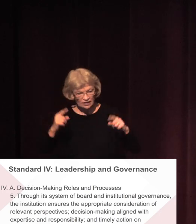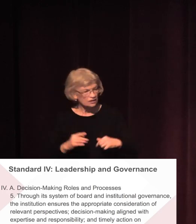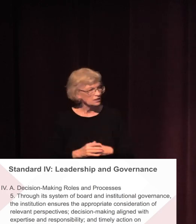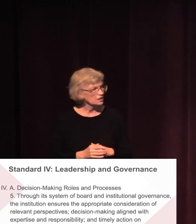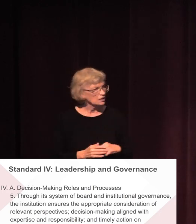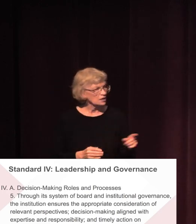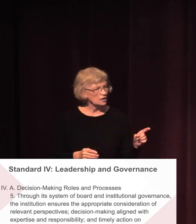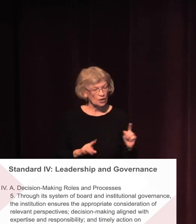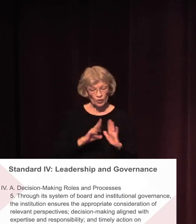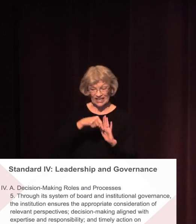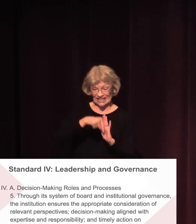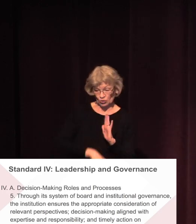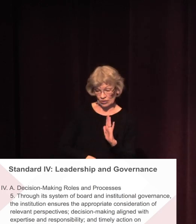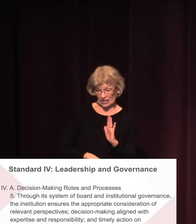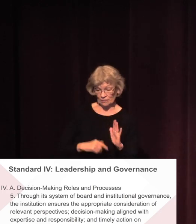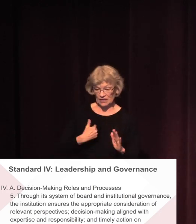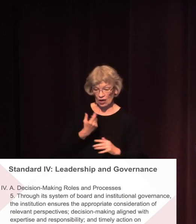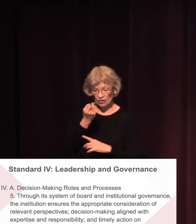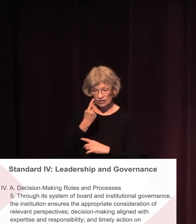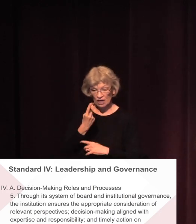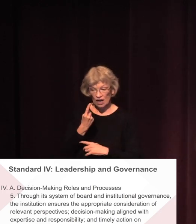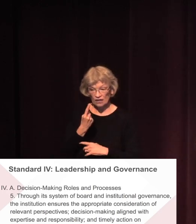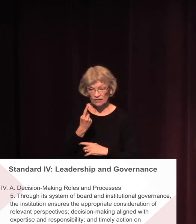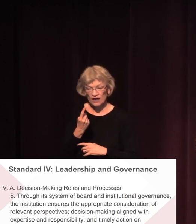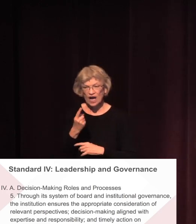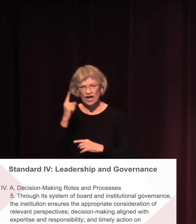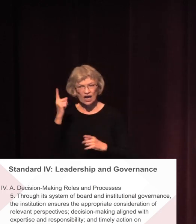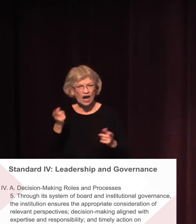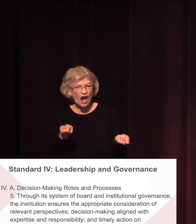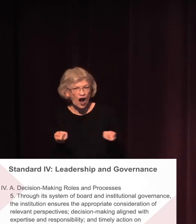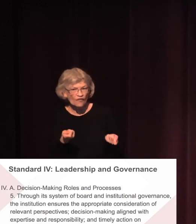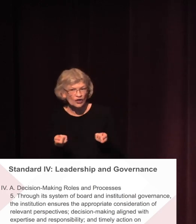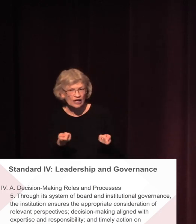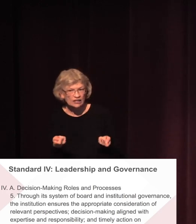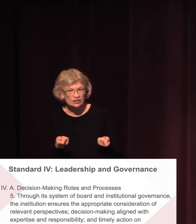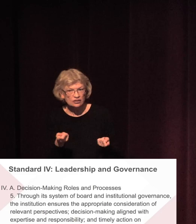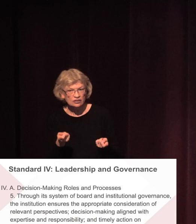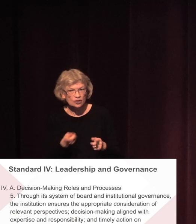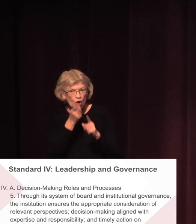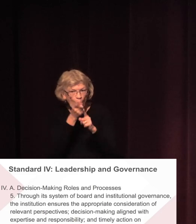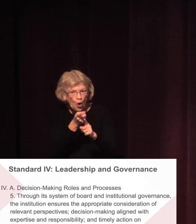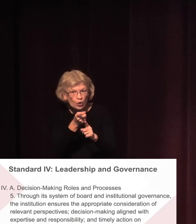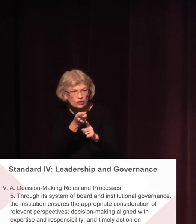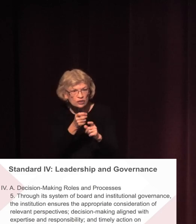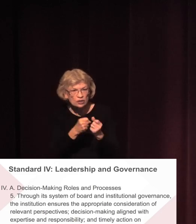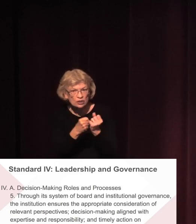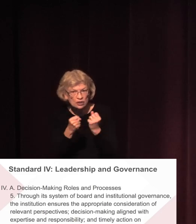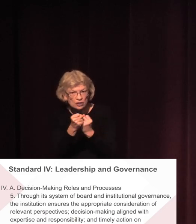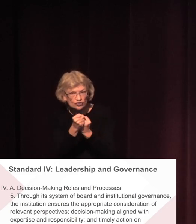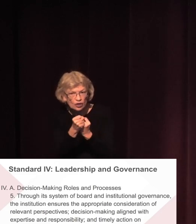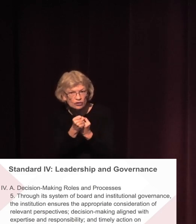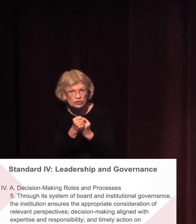Ultimately, these plans need to address deepening understanding of governance goals, decision-making processes, and